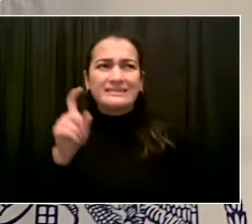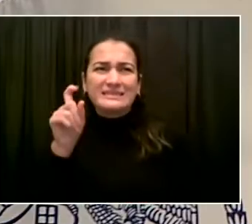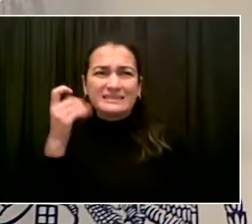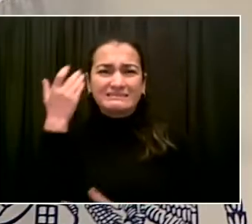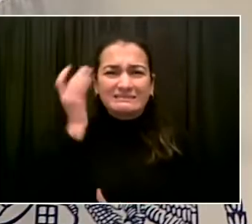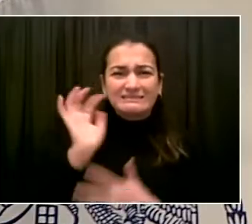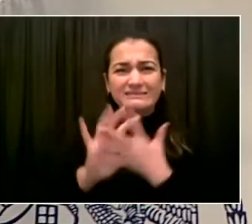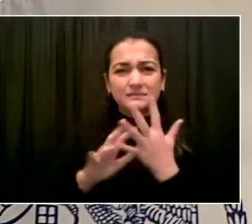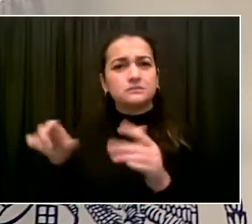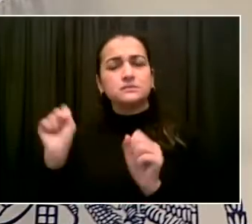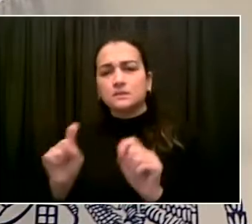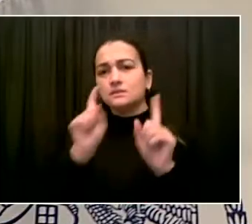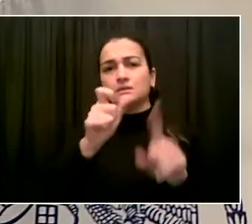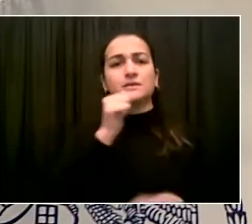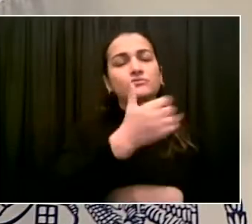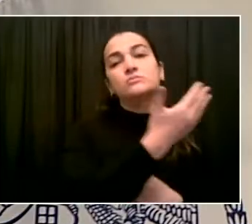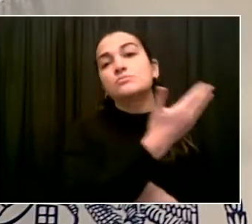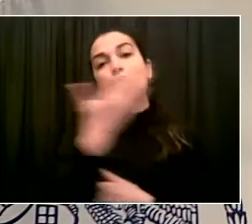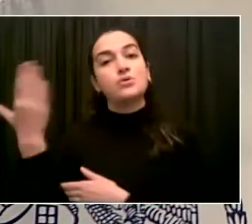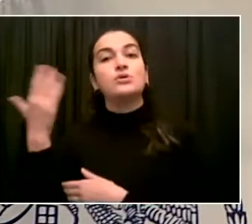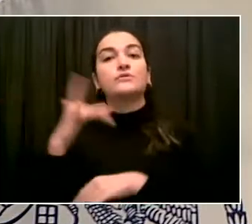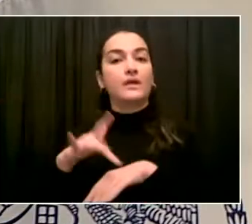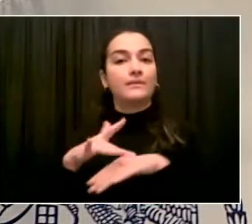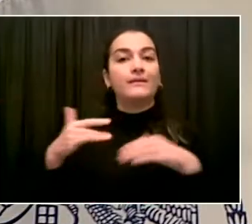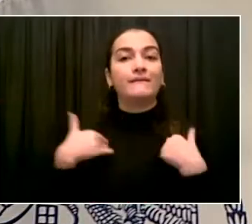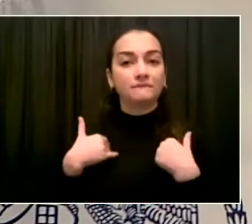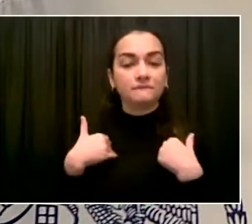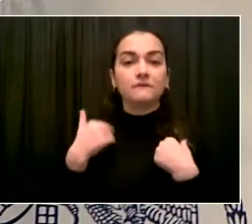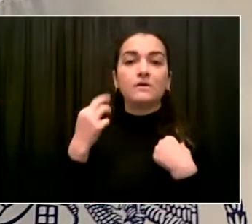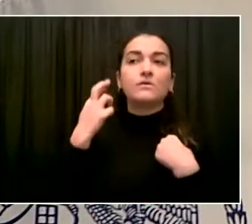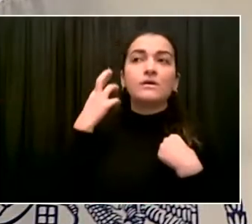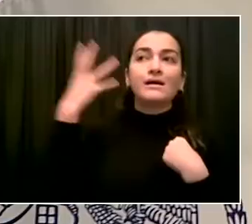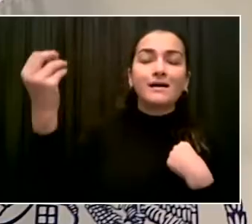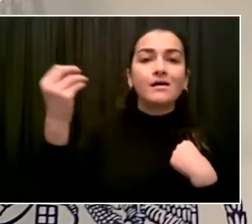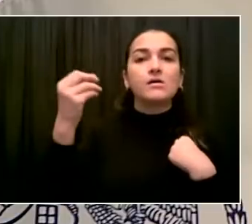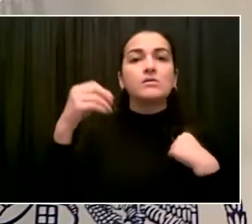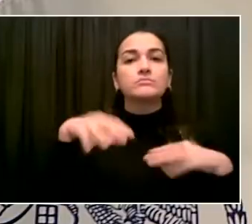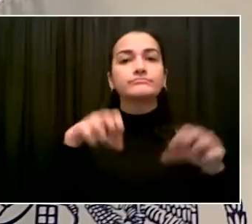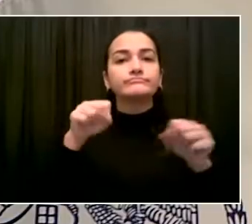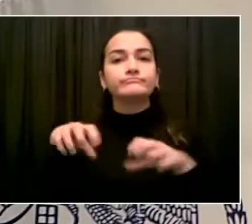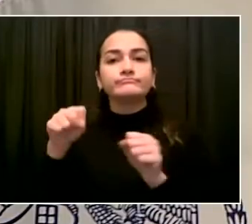QUESTION BUT IF EVEY RDAY NEW YORKERS, ELECTED OFFICIALS,